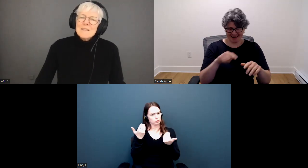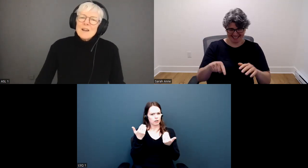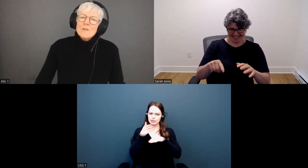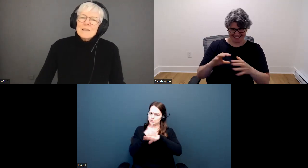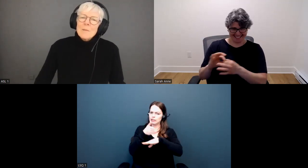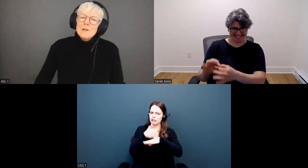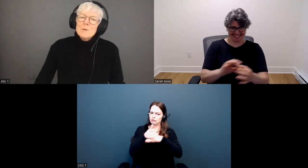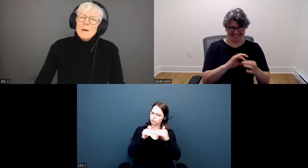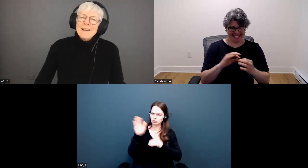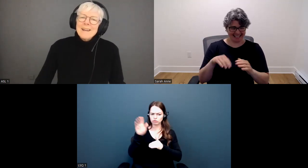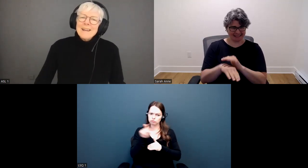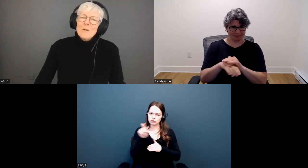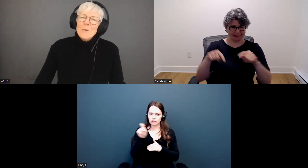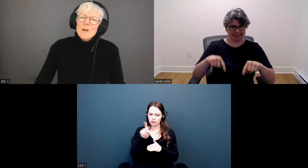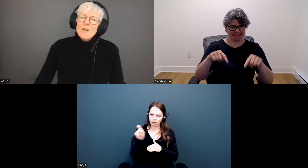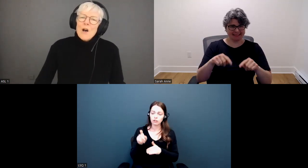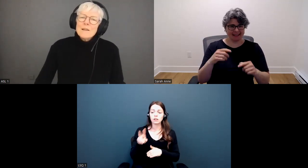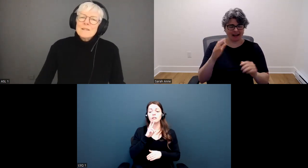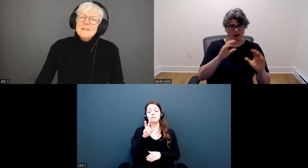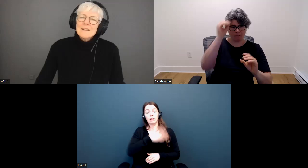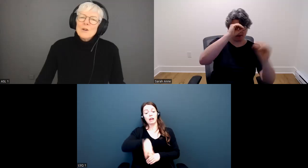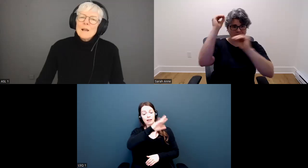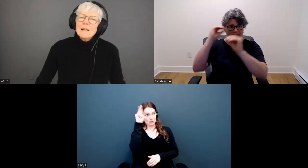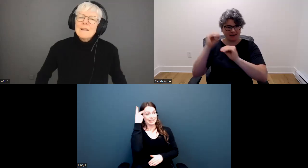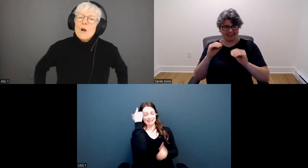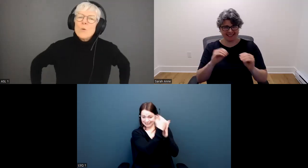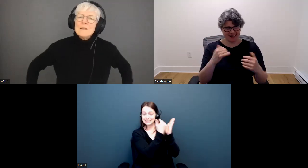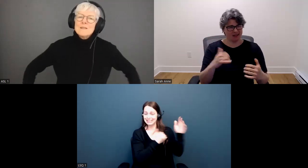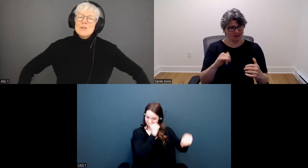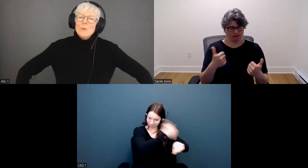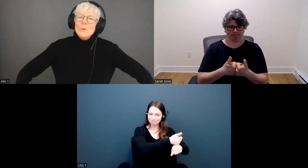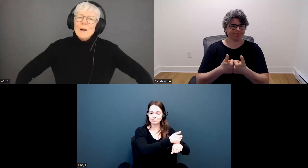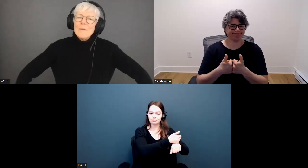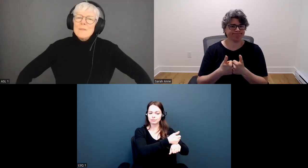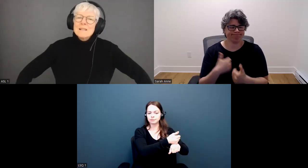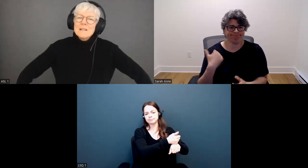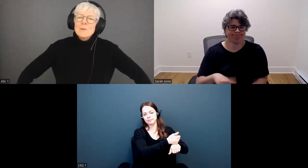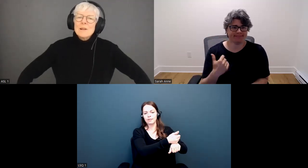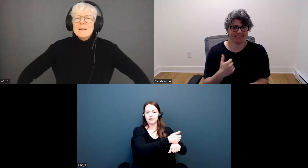that are established but we are not you know connecting not always to um accessibility